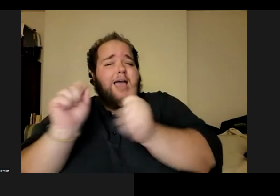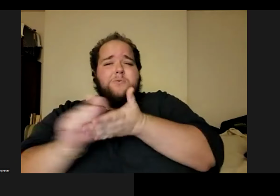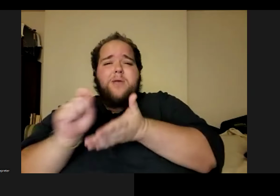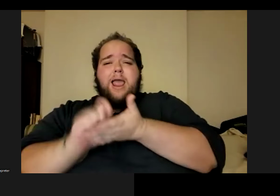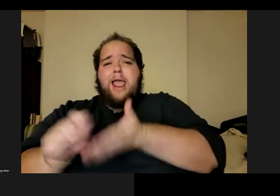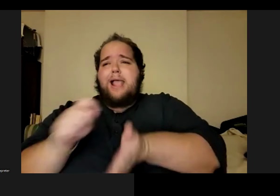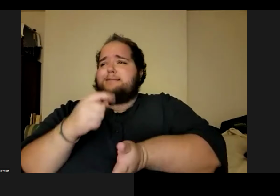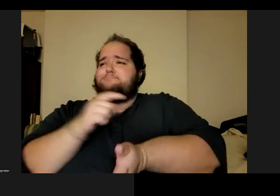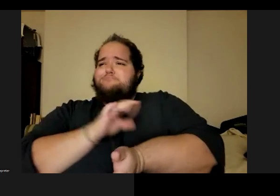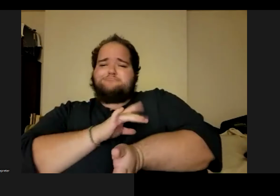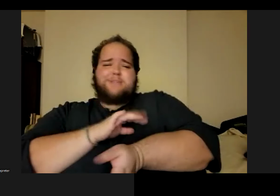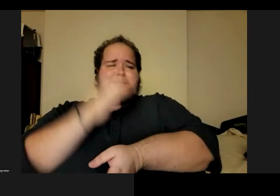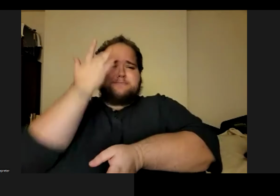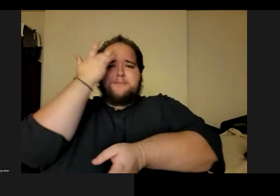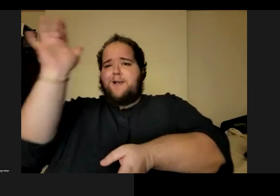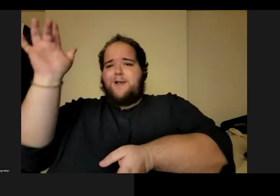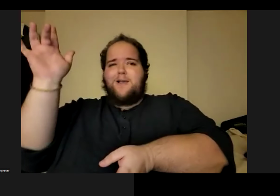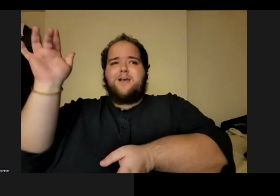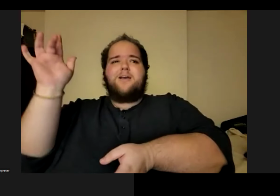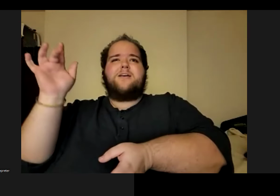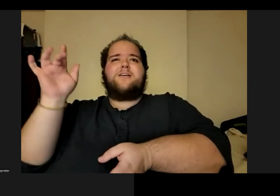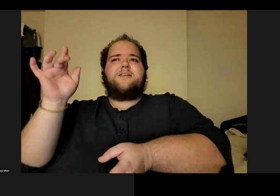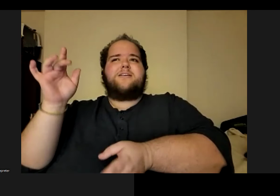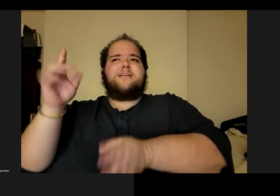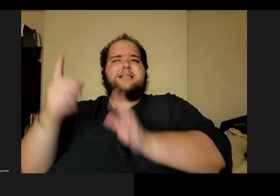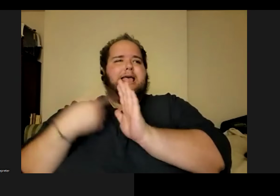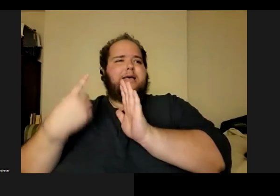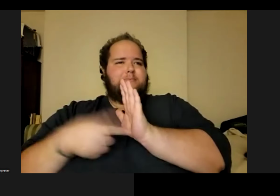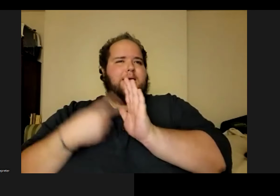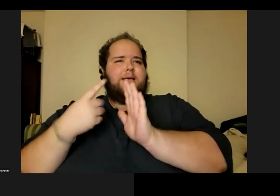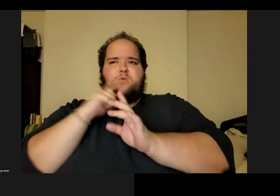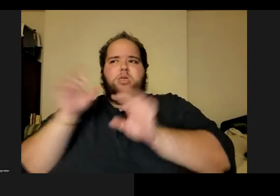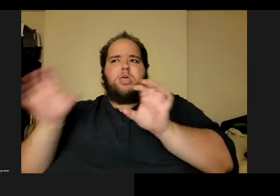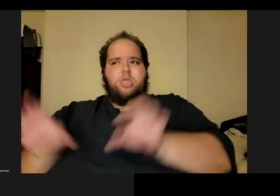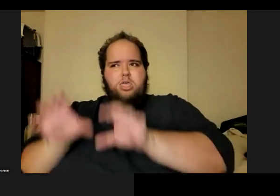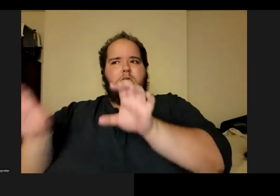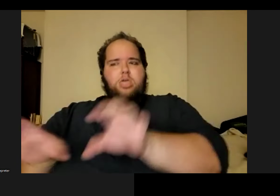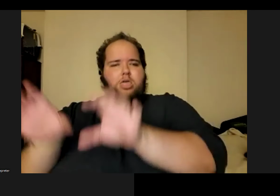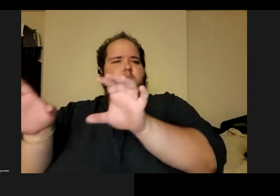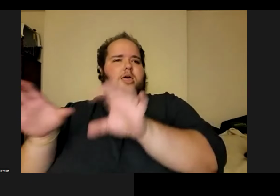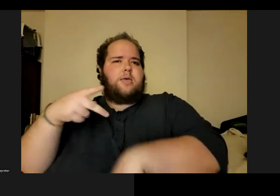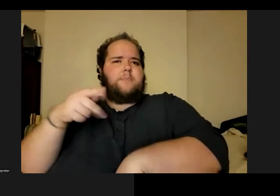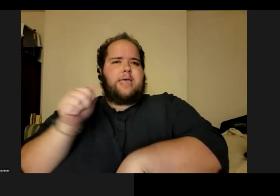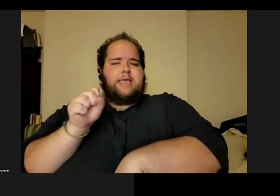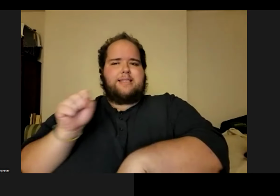like when you know what you're doing It's a tendency to go into passive voice, which is